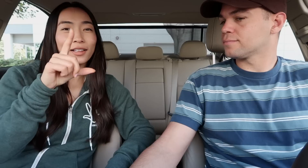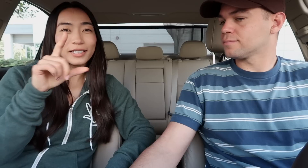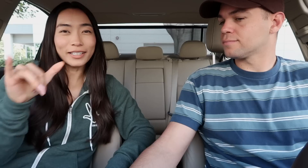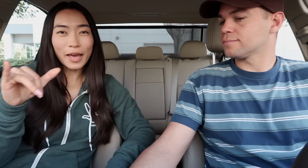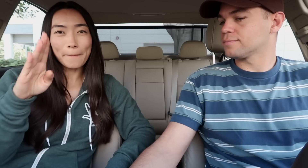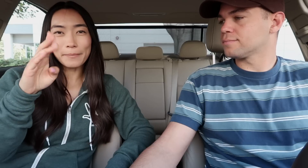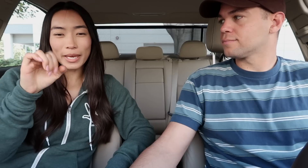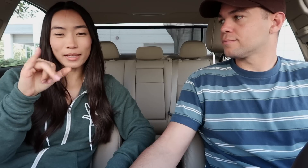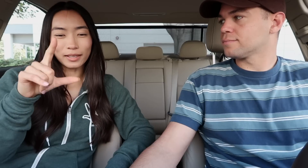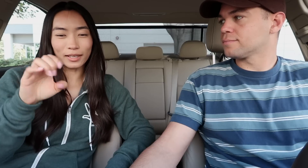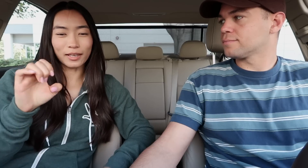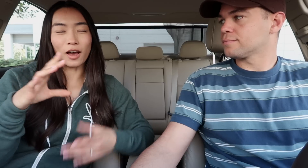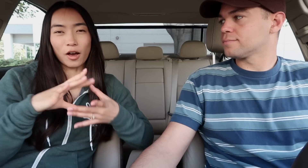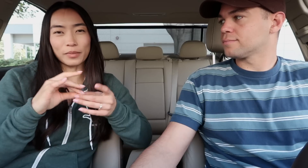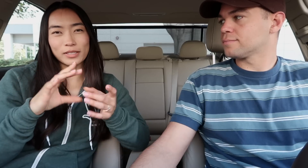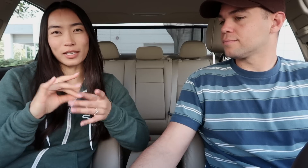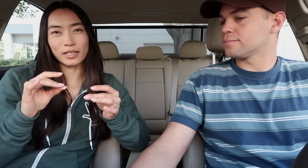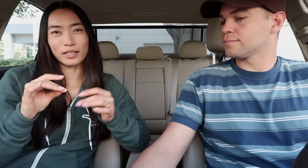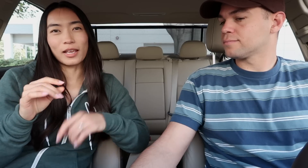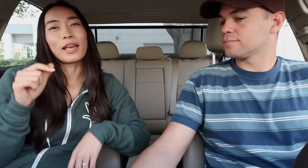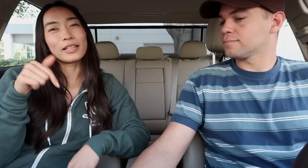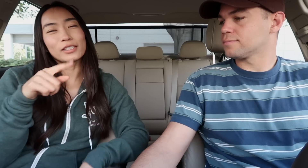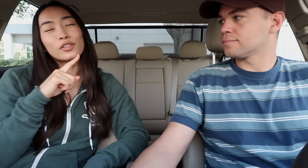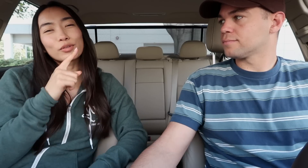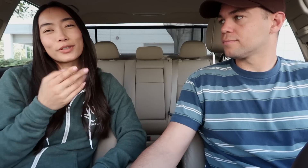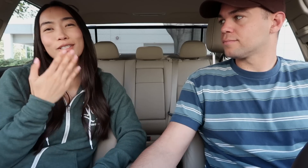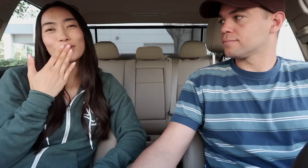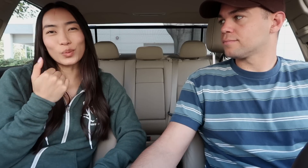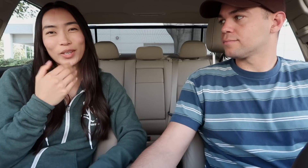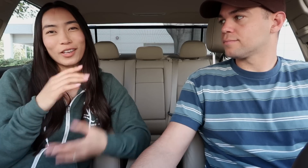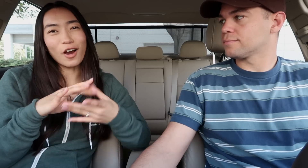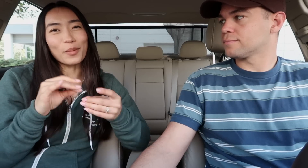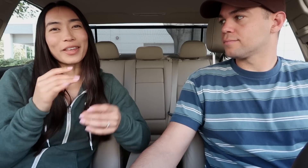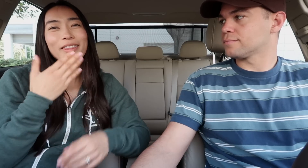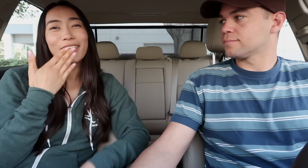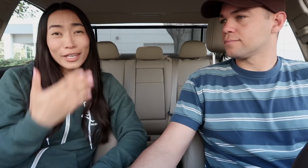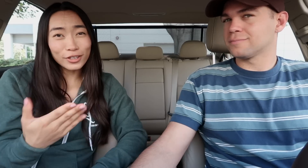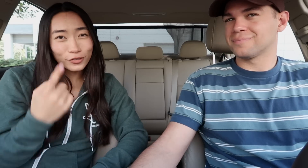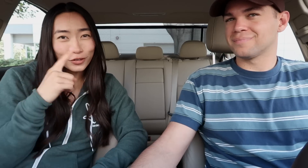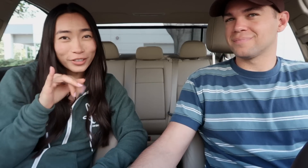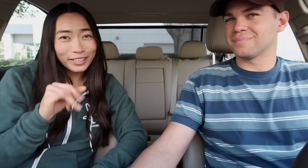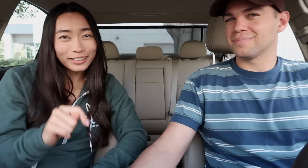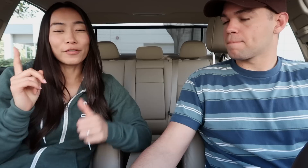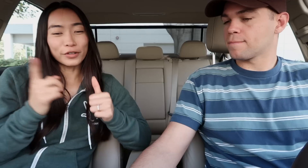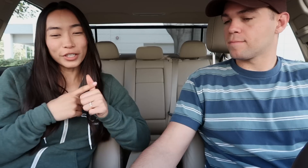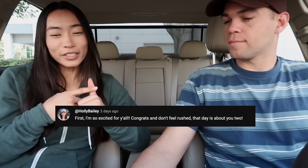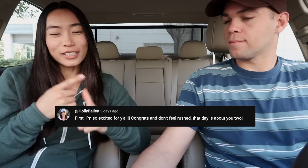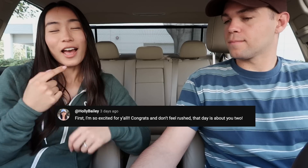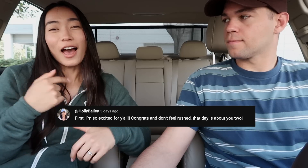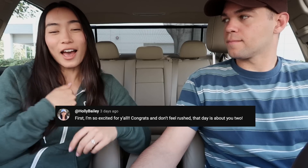Holly Bailey commented, and this is a really sweet comment thank you for it